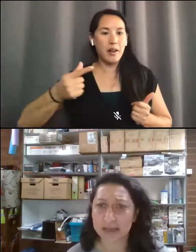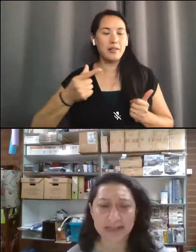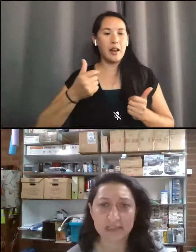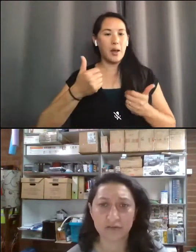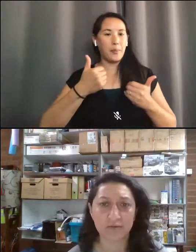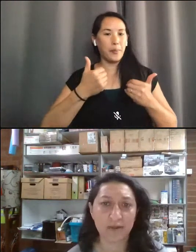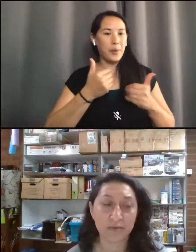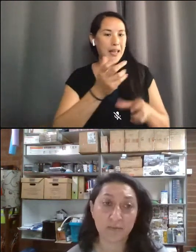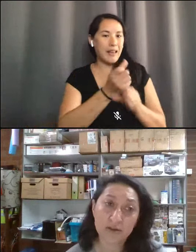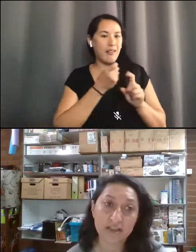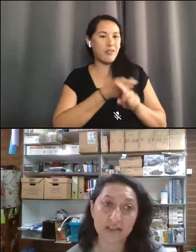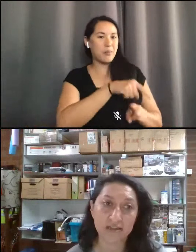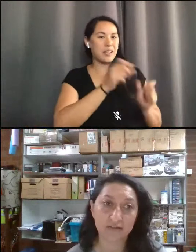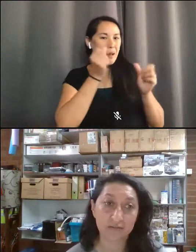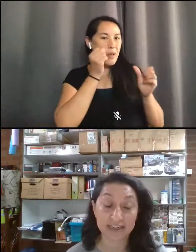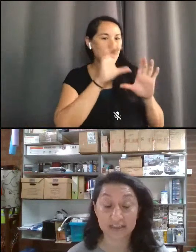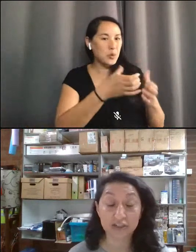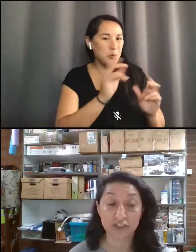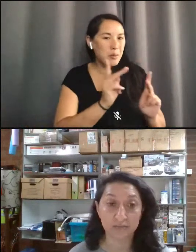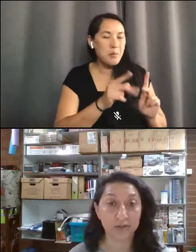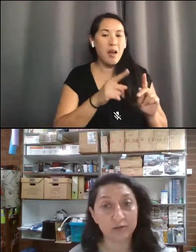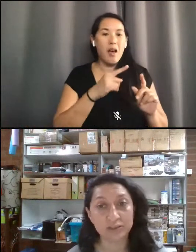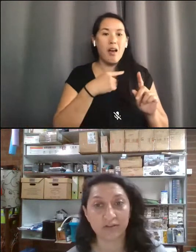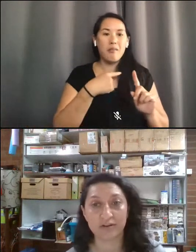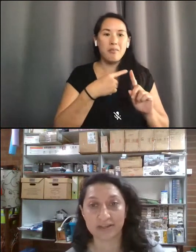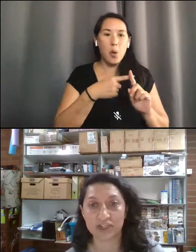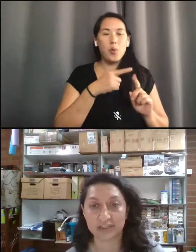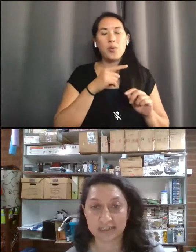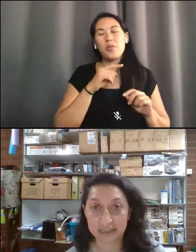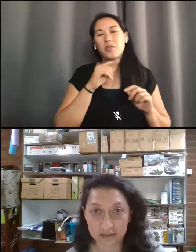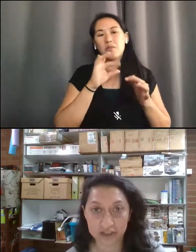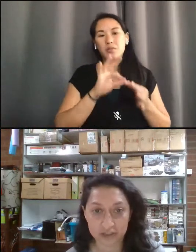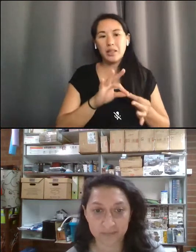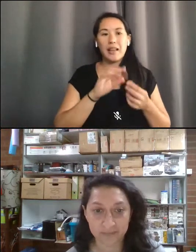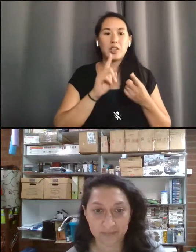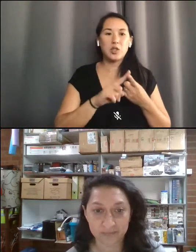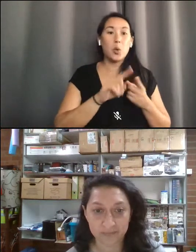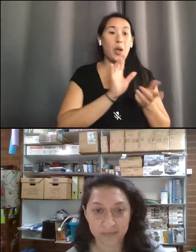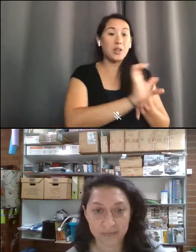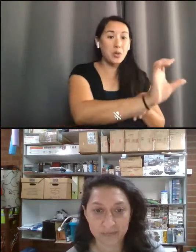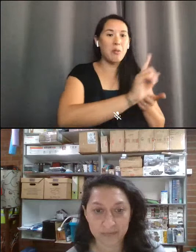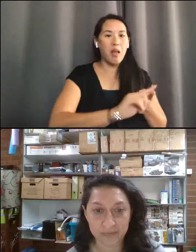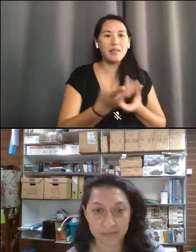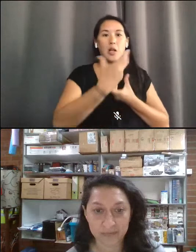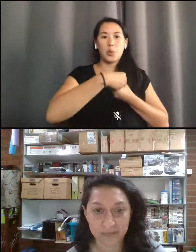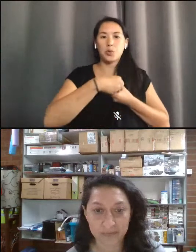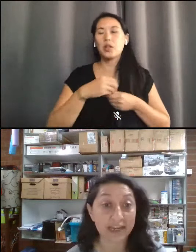amazing group of people both in exclusion but also very much in inclusion i'd also like to do a shout